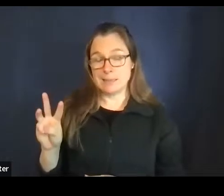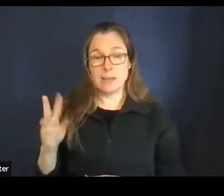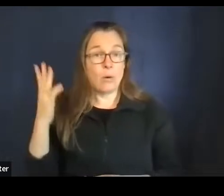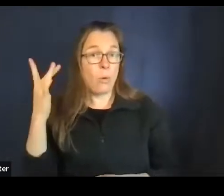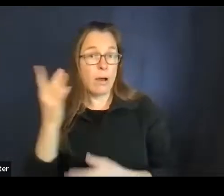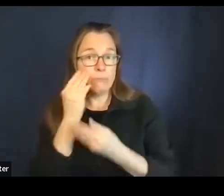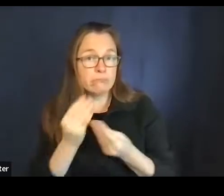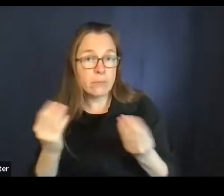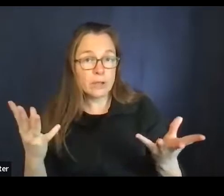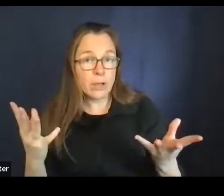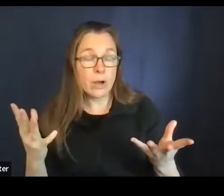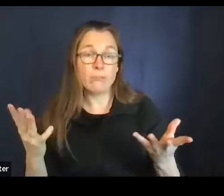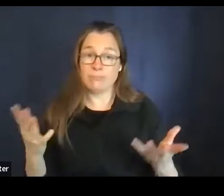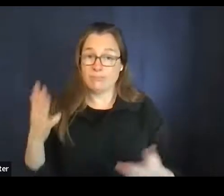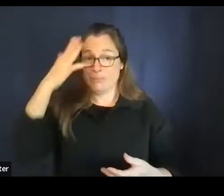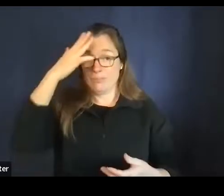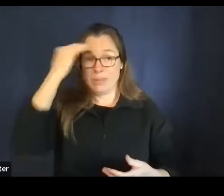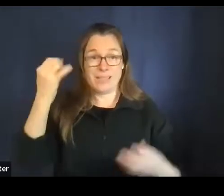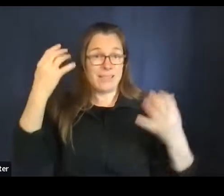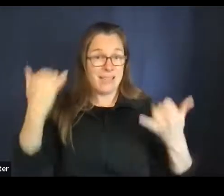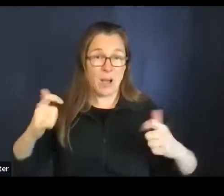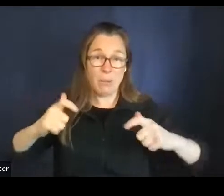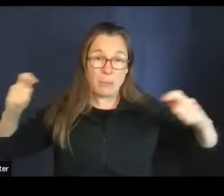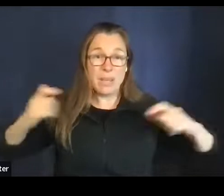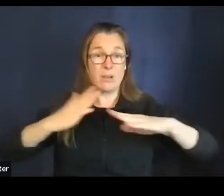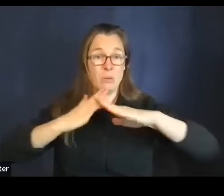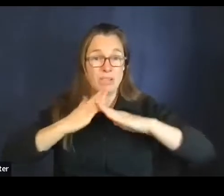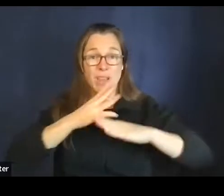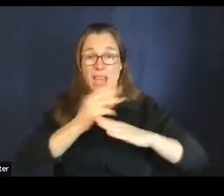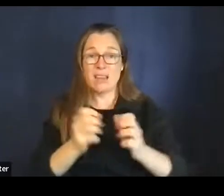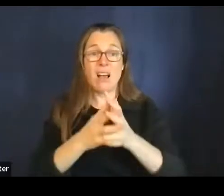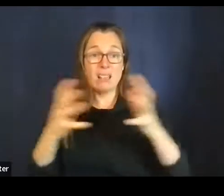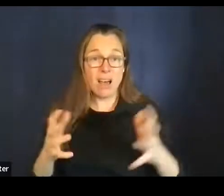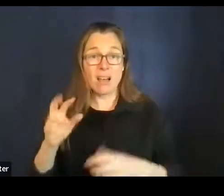monumental barriers and institutional racism, Lizzie Weeks worked hard